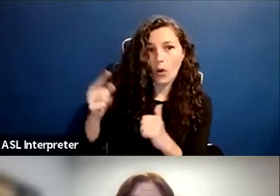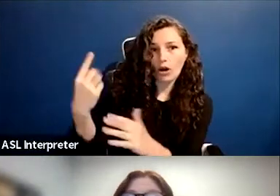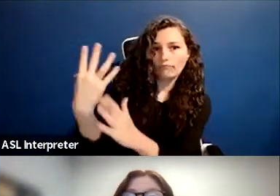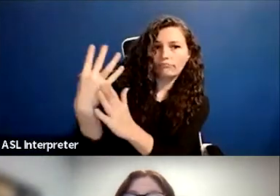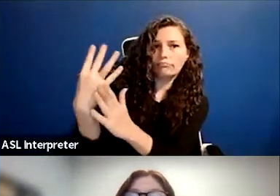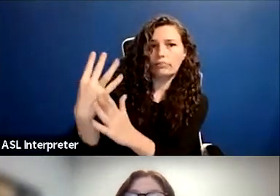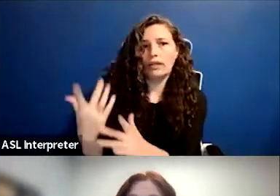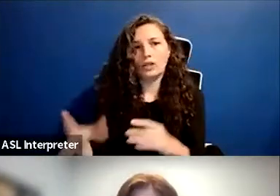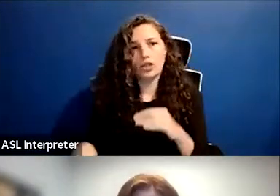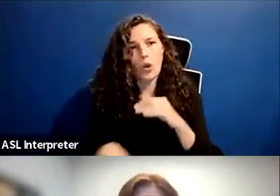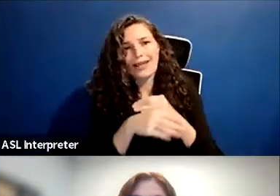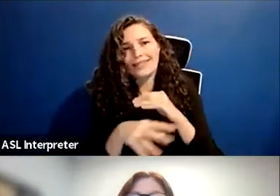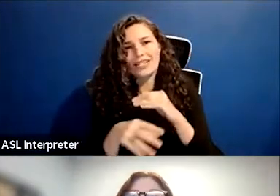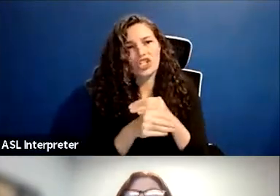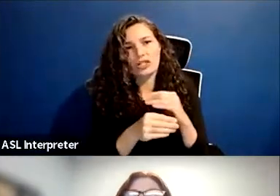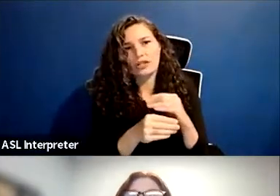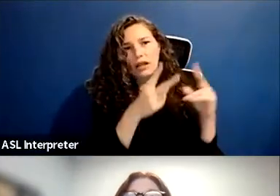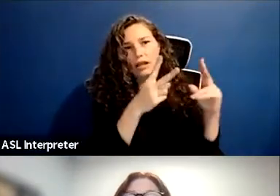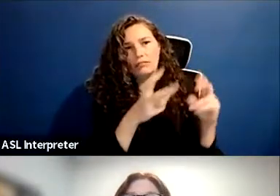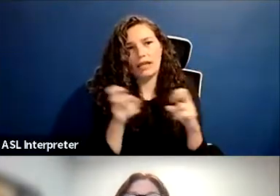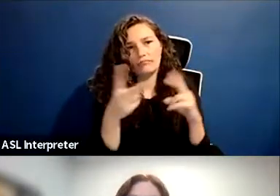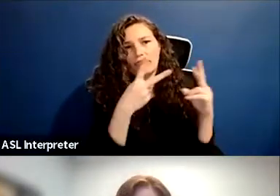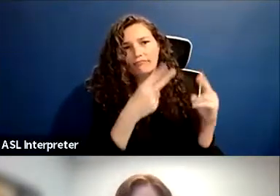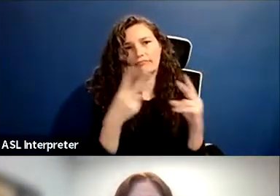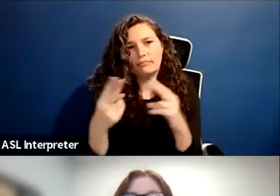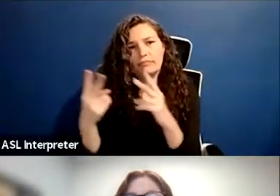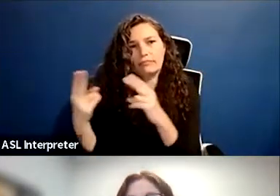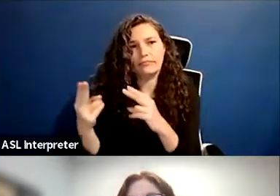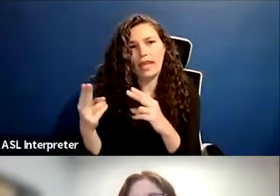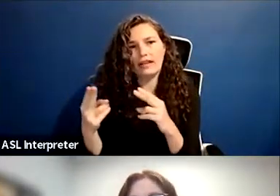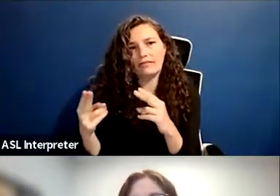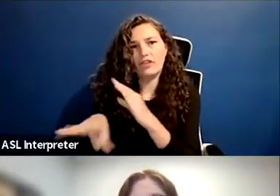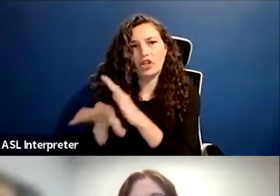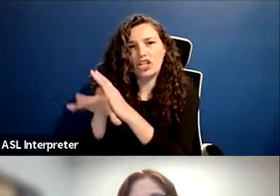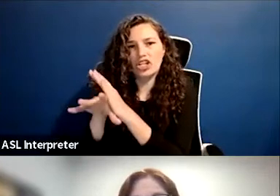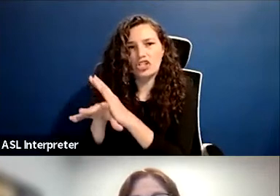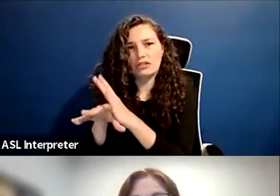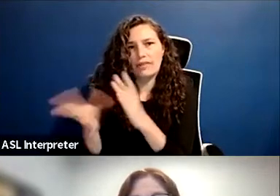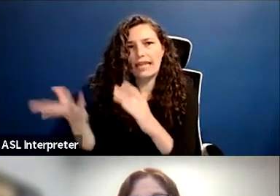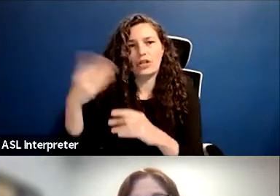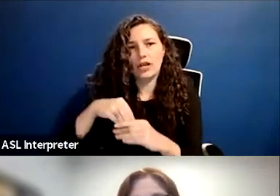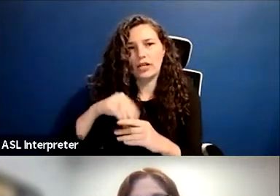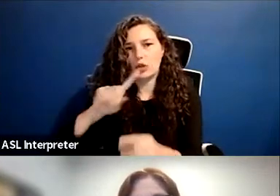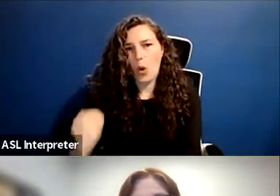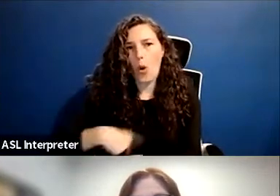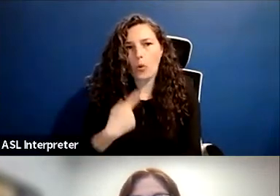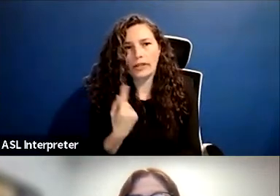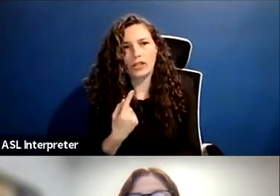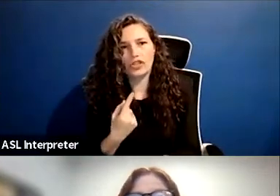so long as it's just a recording session of the podcast being recorded, we permit that as well.